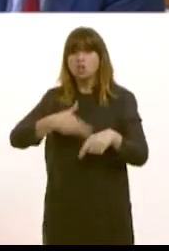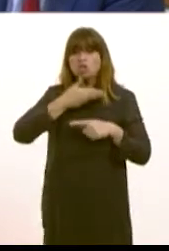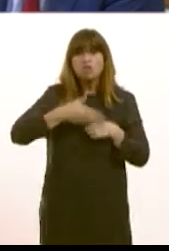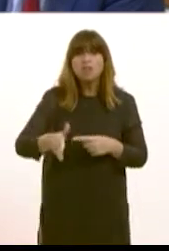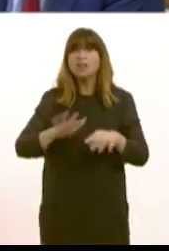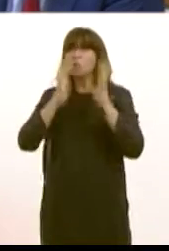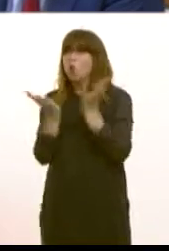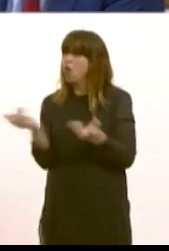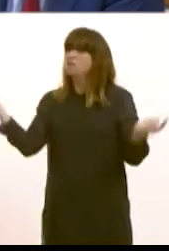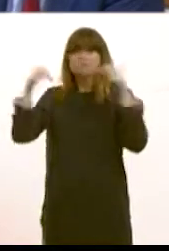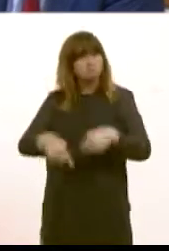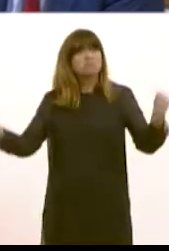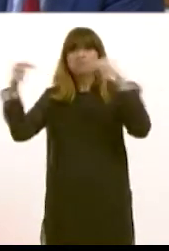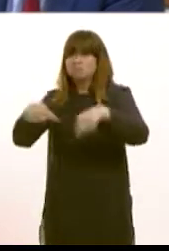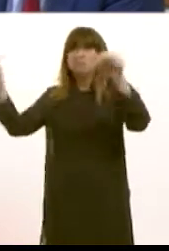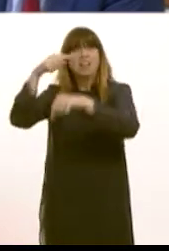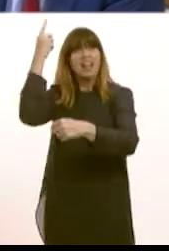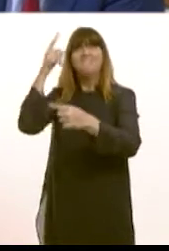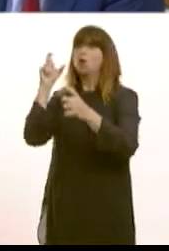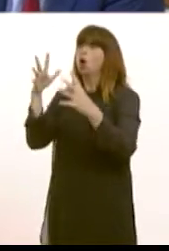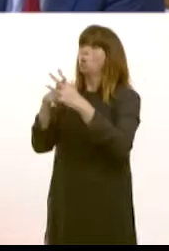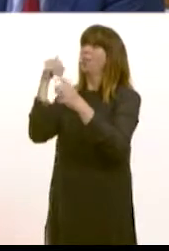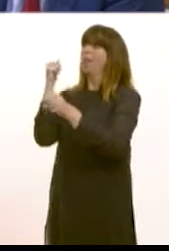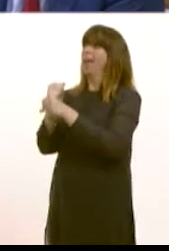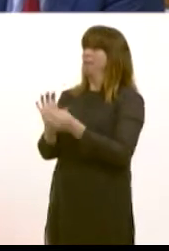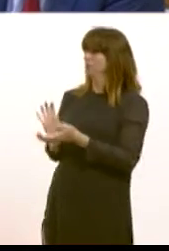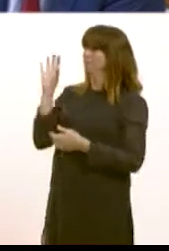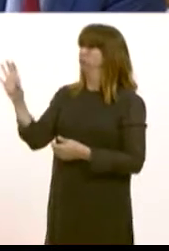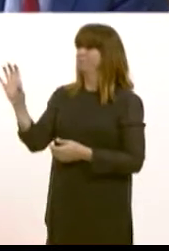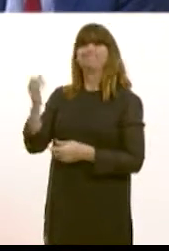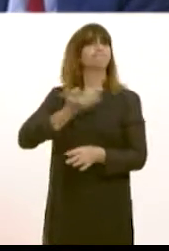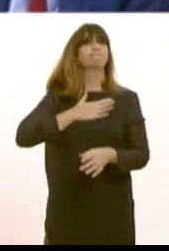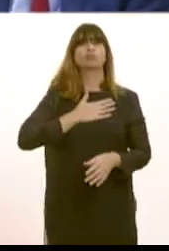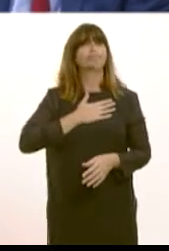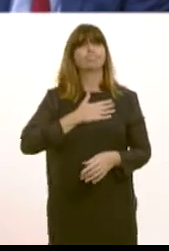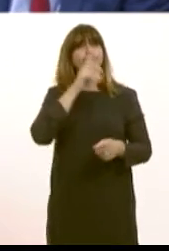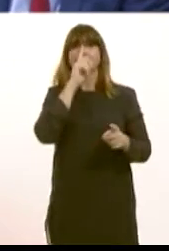That money would no longer be available for any of those events if we were to host the Commonwealth Games.